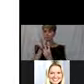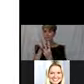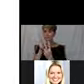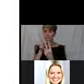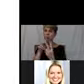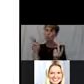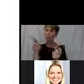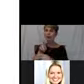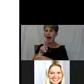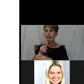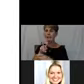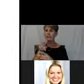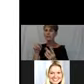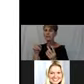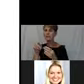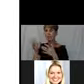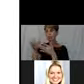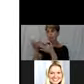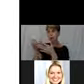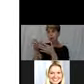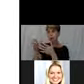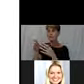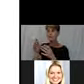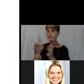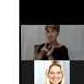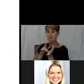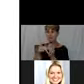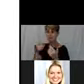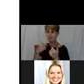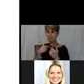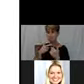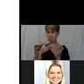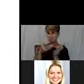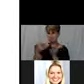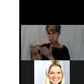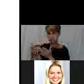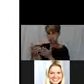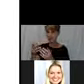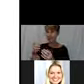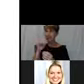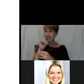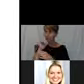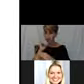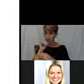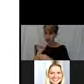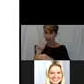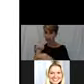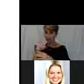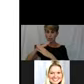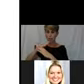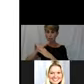So street medicine is delivered to people experiencing unsheltered homeless in their own environment.